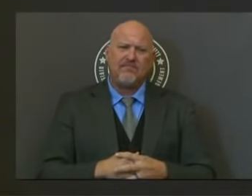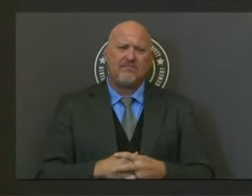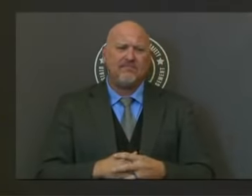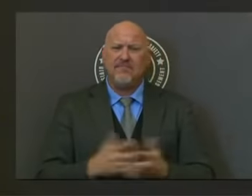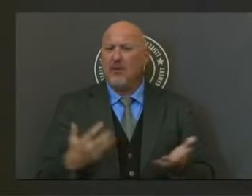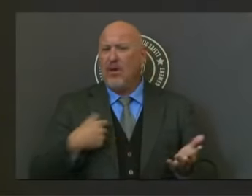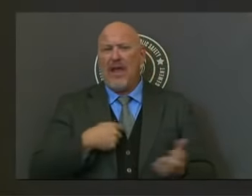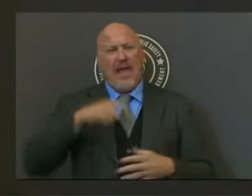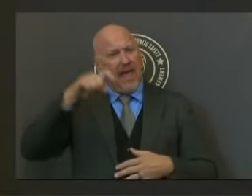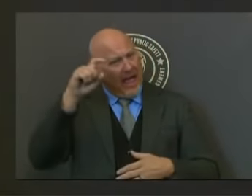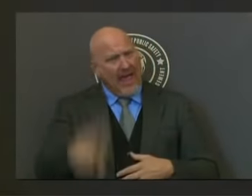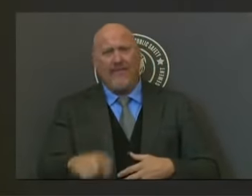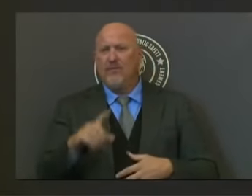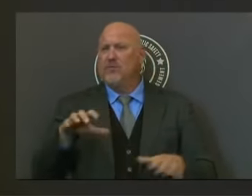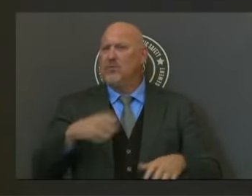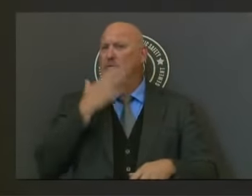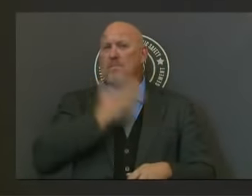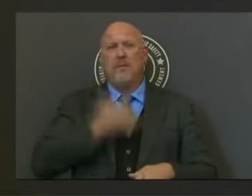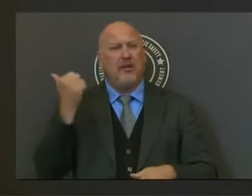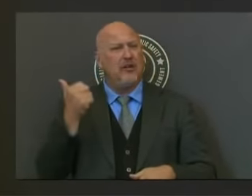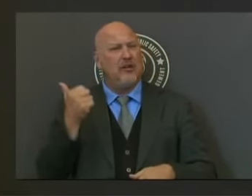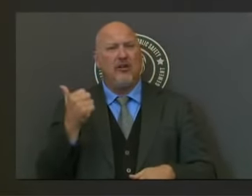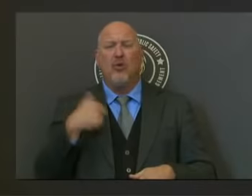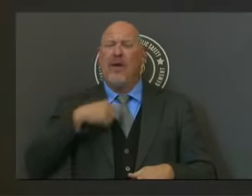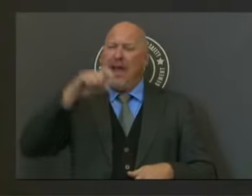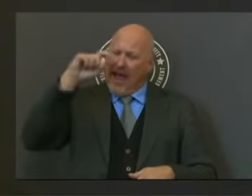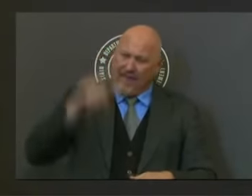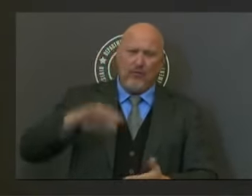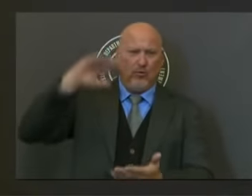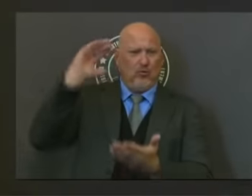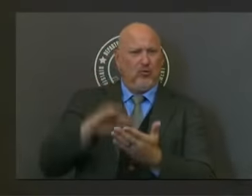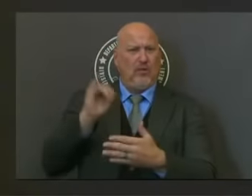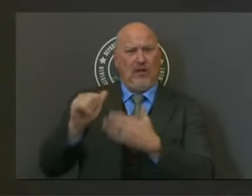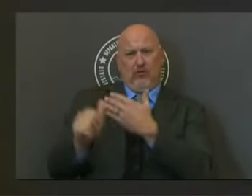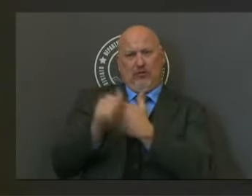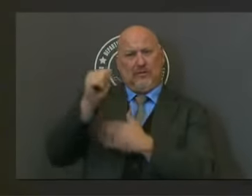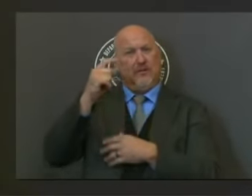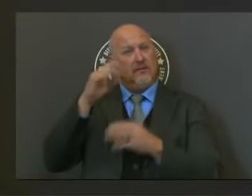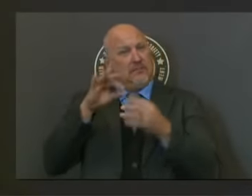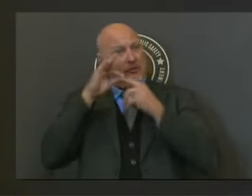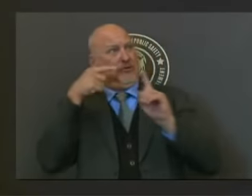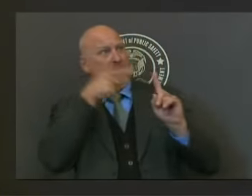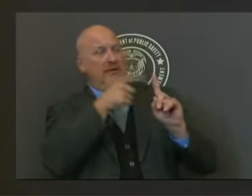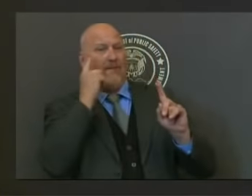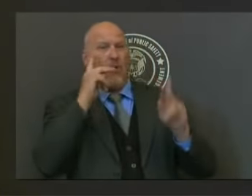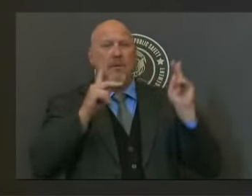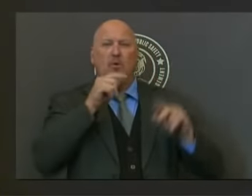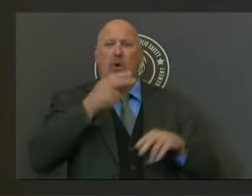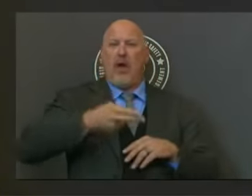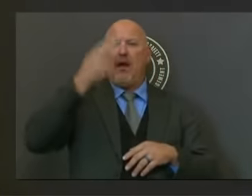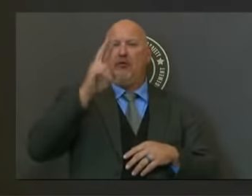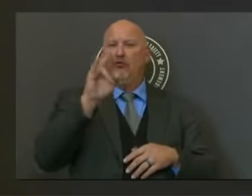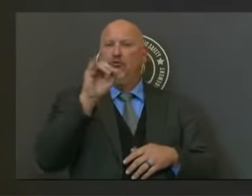those with around us cells we love ourselves